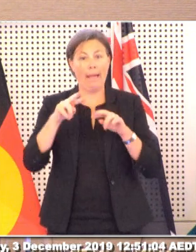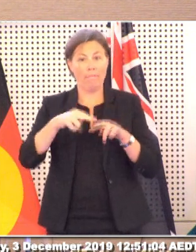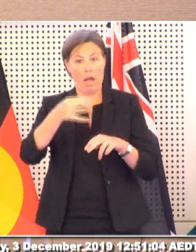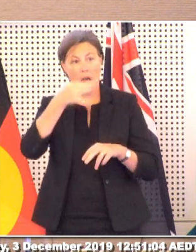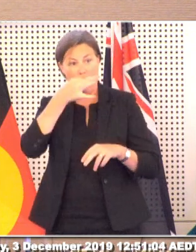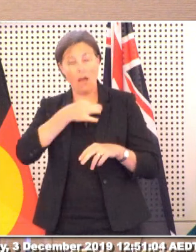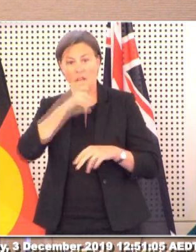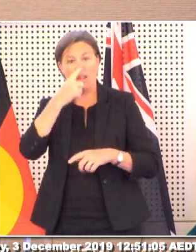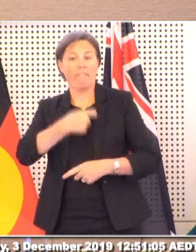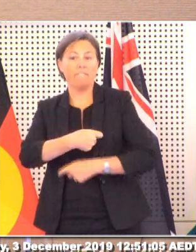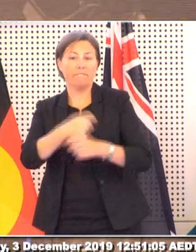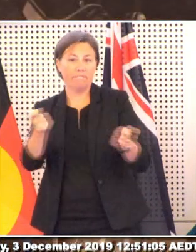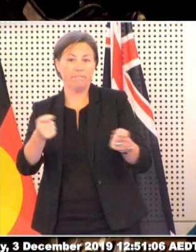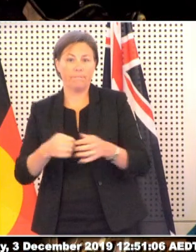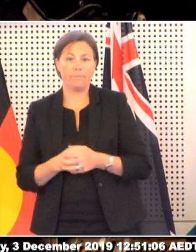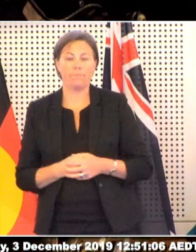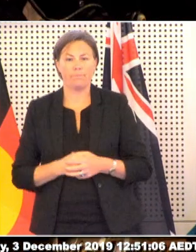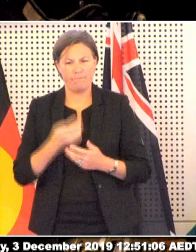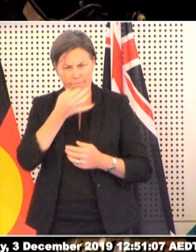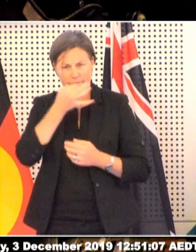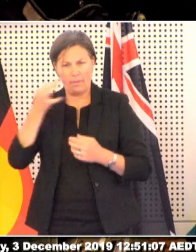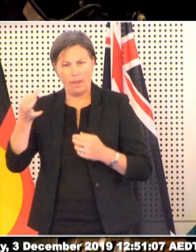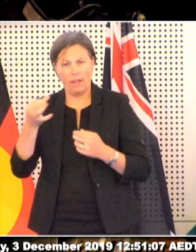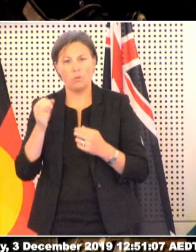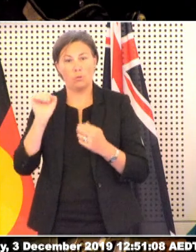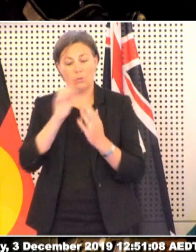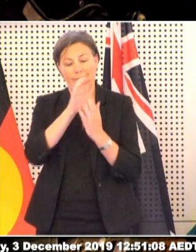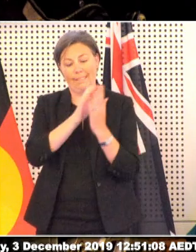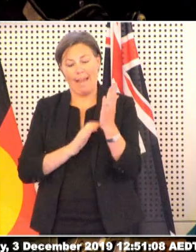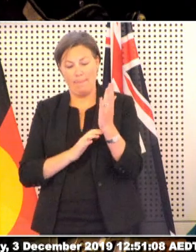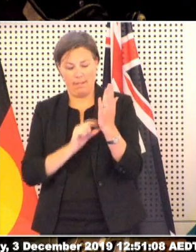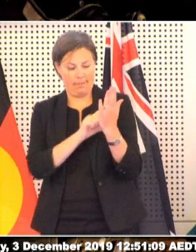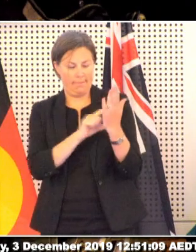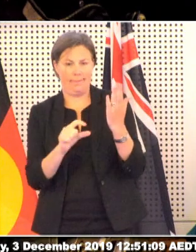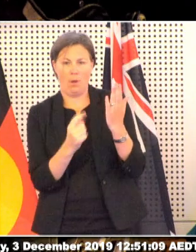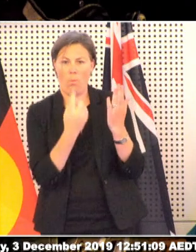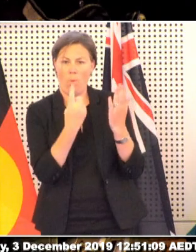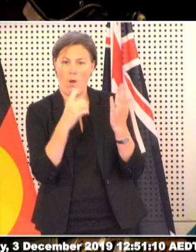And at paragraph 102 of your statement, if you can turn to that. It’s page 25.